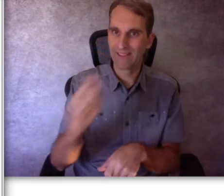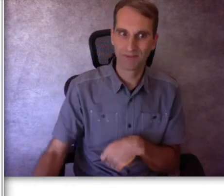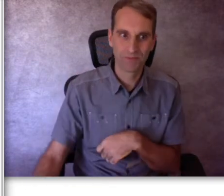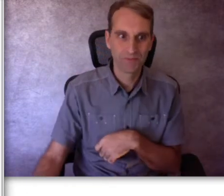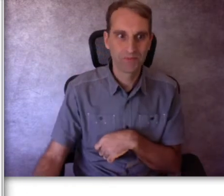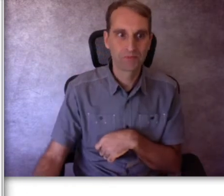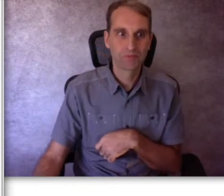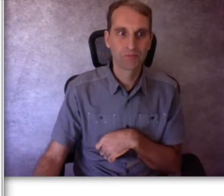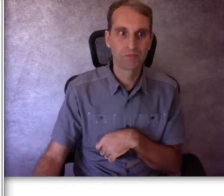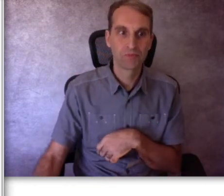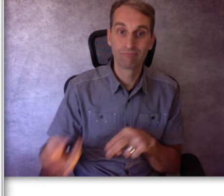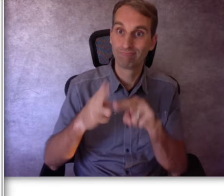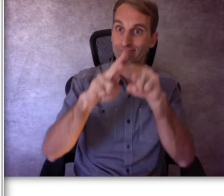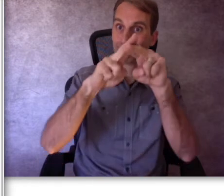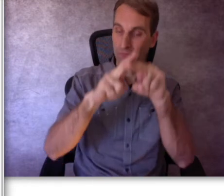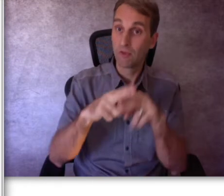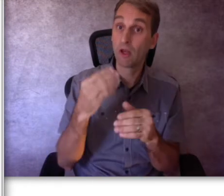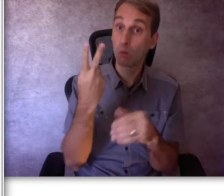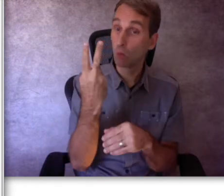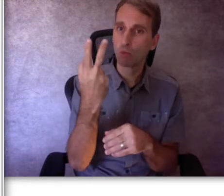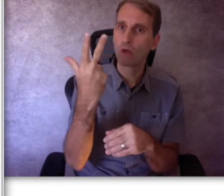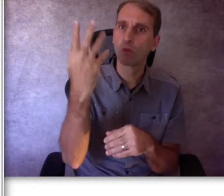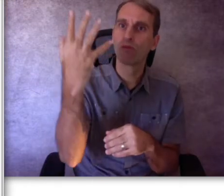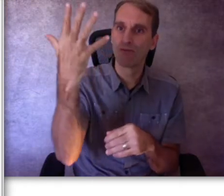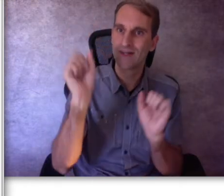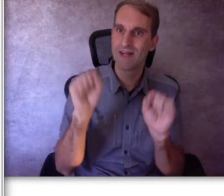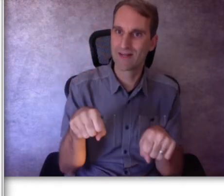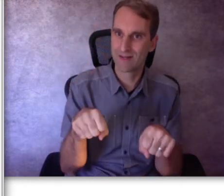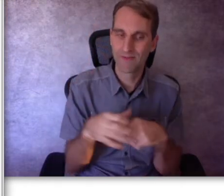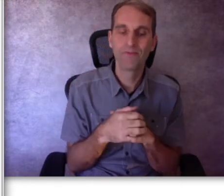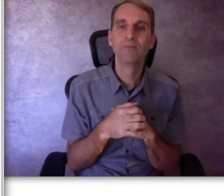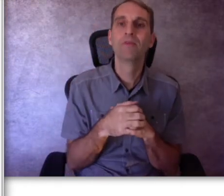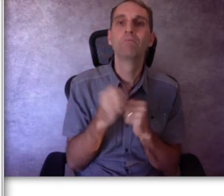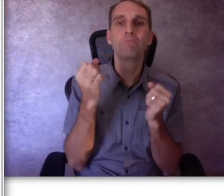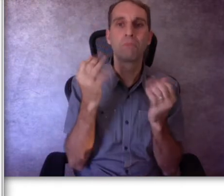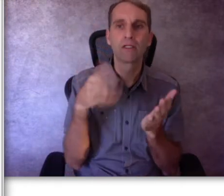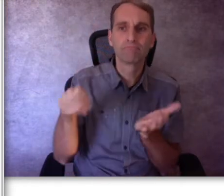You can increase the speed on the video up to 2, 3, and 4 times what we're seeing.